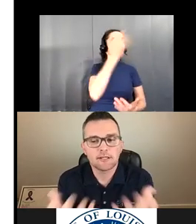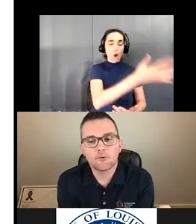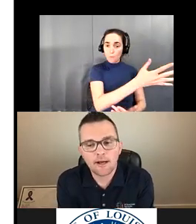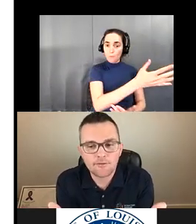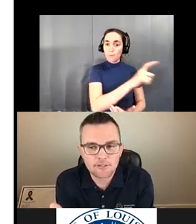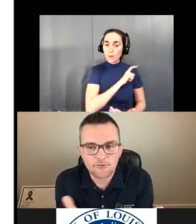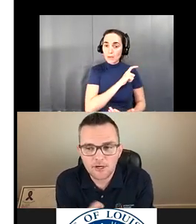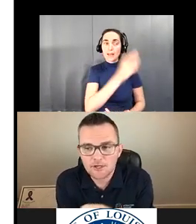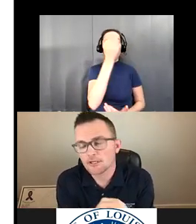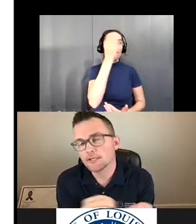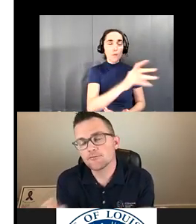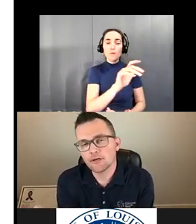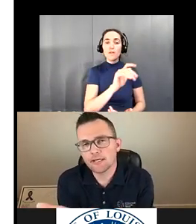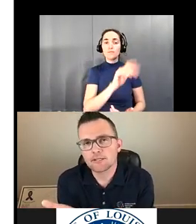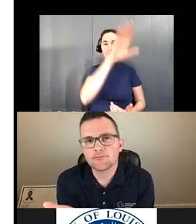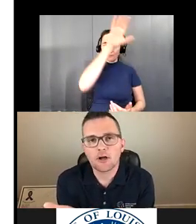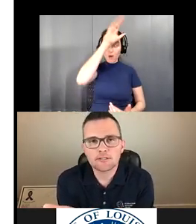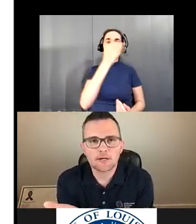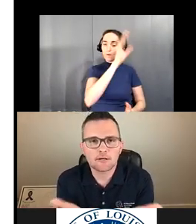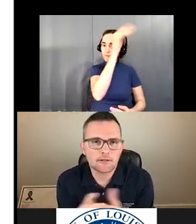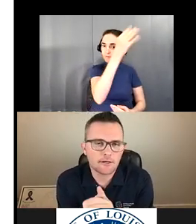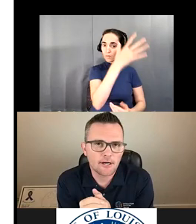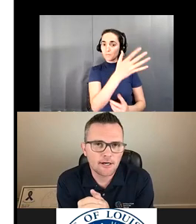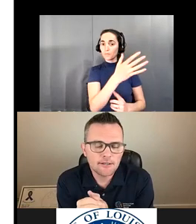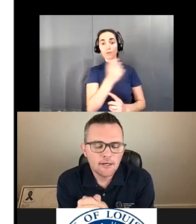and they will have this information and it's, again it's voluntarily done.